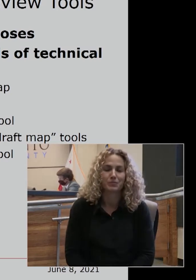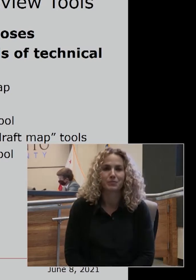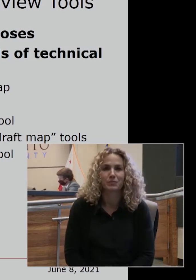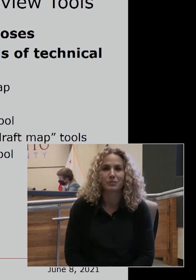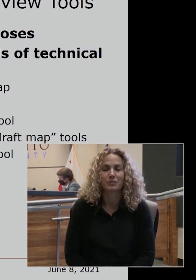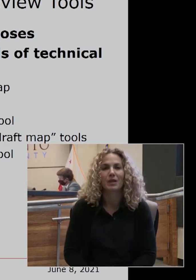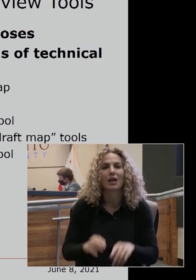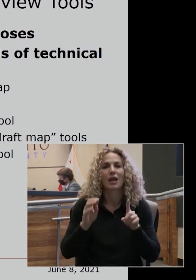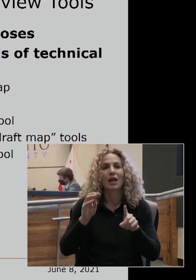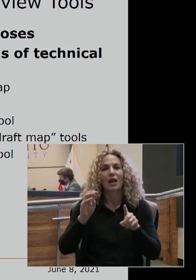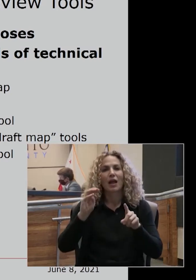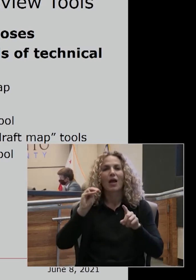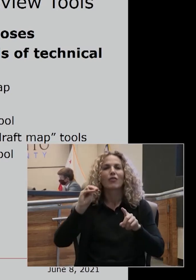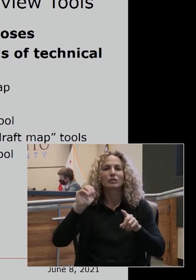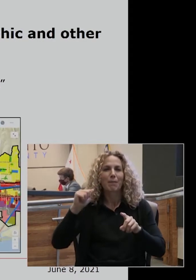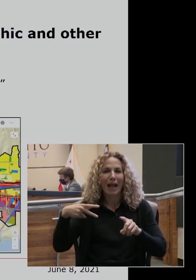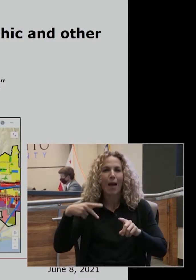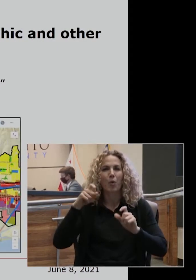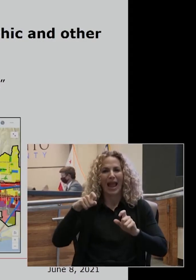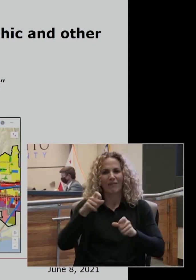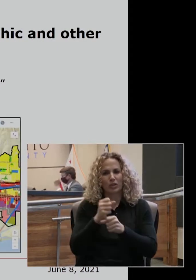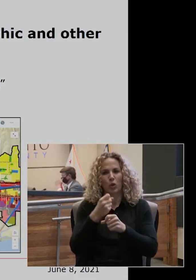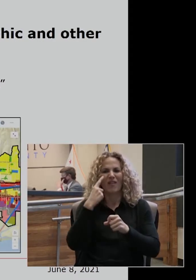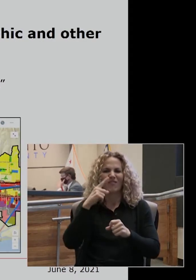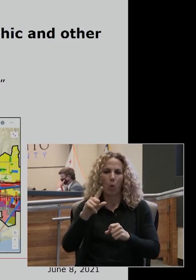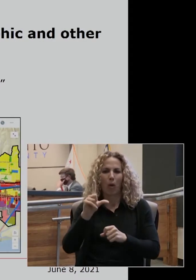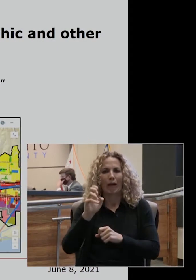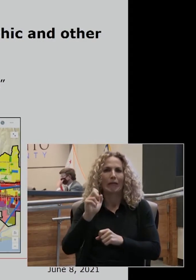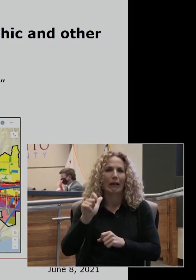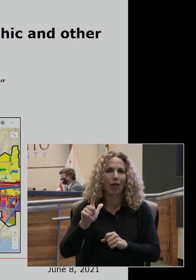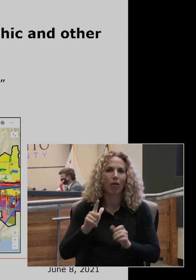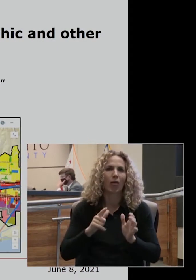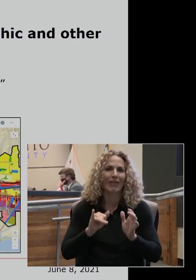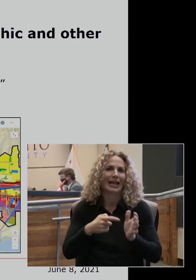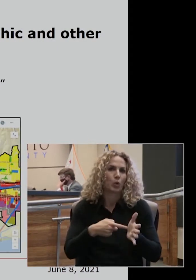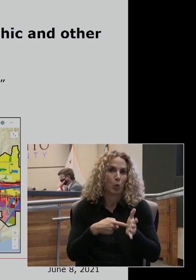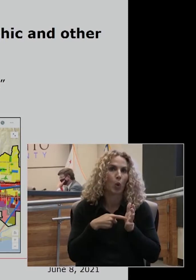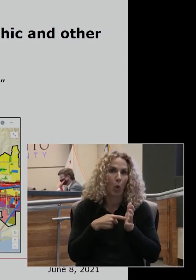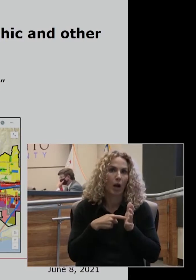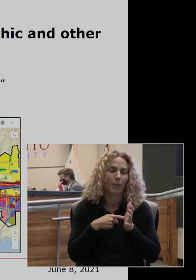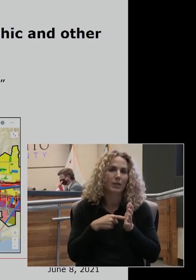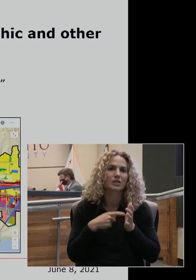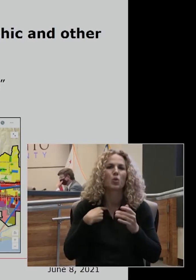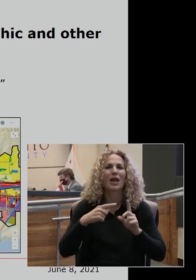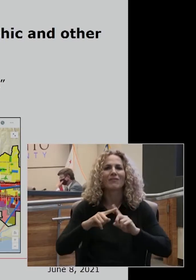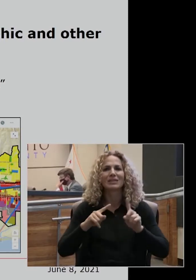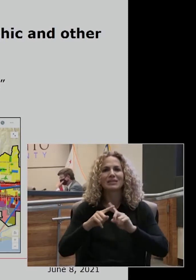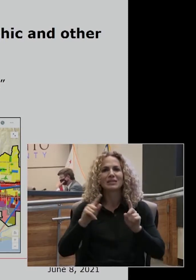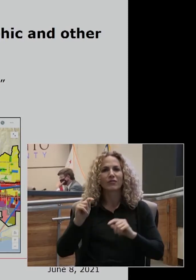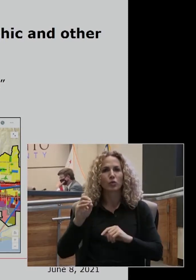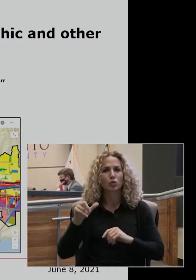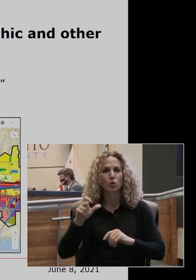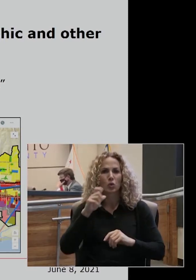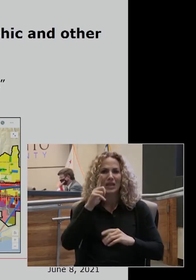IS NO REQUIREMENT BUT THESE WILL HELP PEOPLE MEET LEGAL HELP PEOPLE MEET LEGAL REQUIREMENTS. REQUIREMENTS. AND WE ALSO HAVE DIFFERENT TOOLS